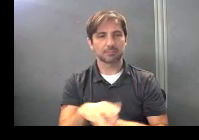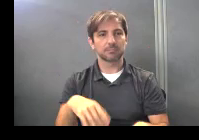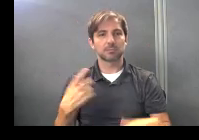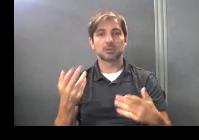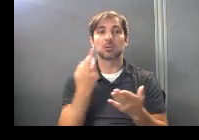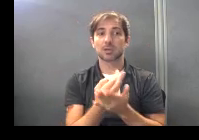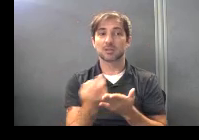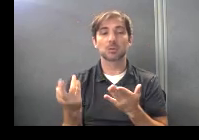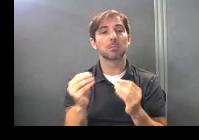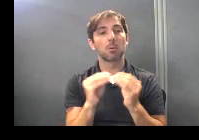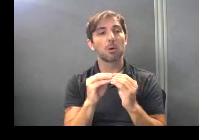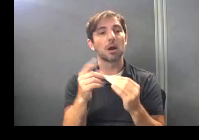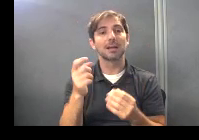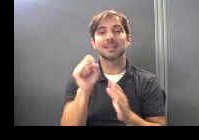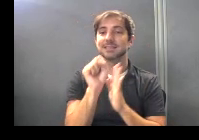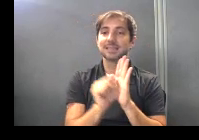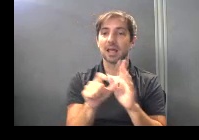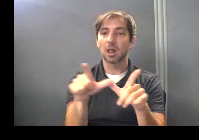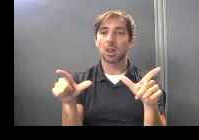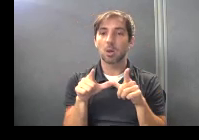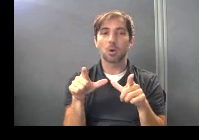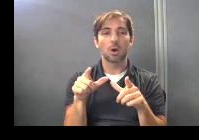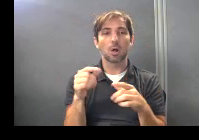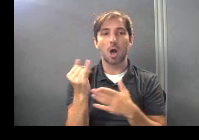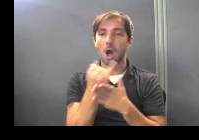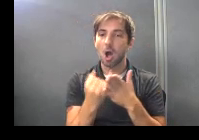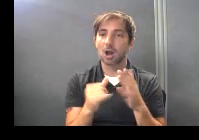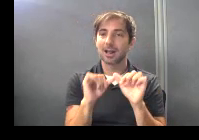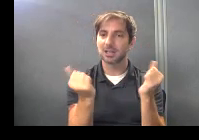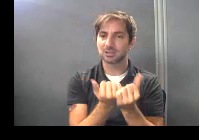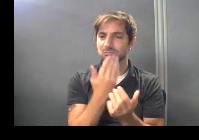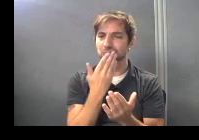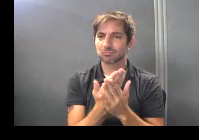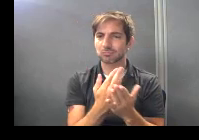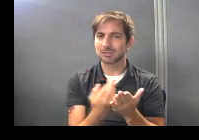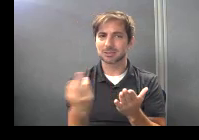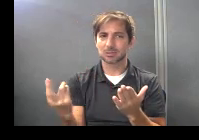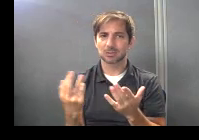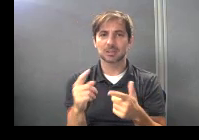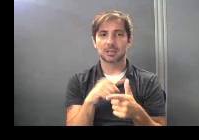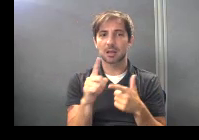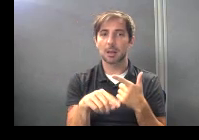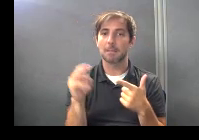RESOURCE. THE MISSOURI ART COUNCIL, ILLINOIS STATE ART